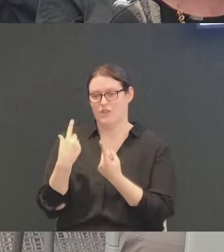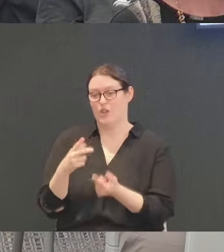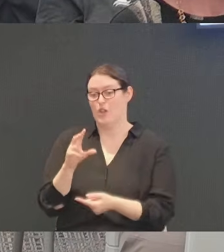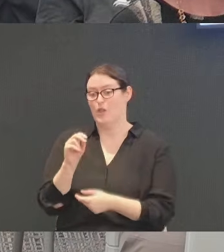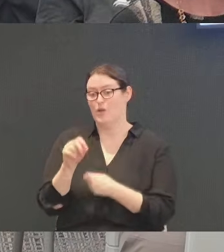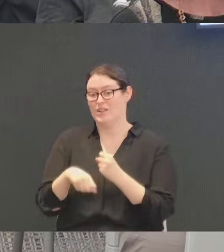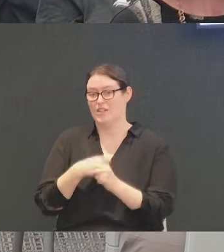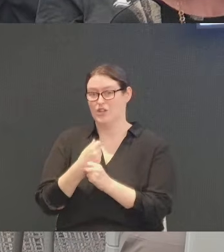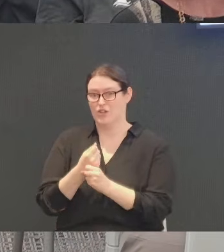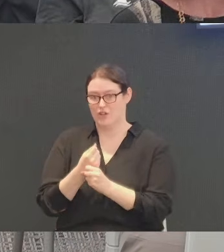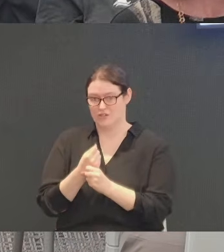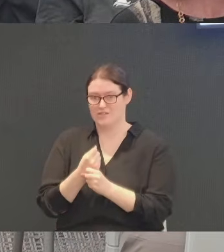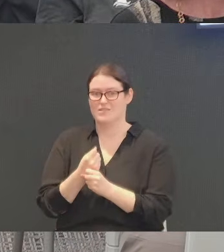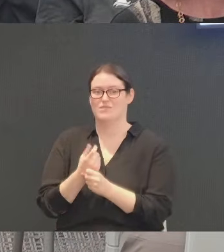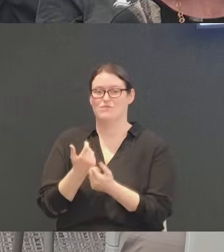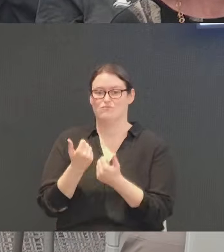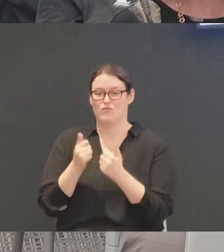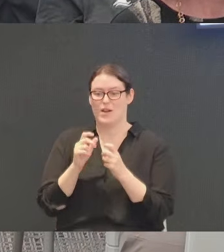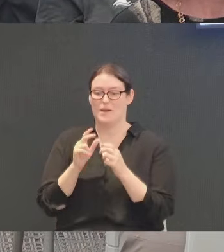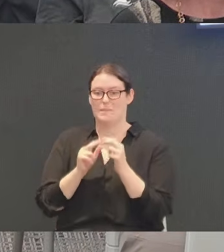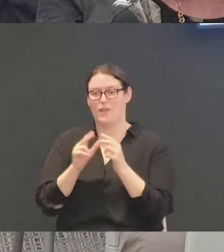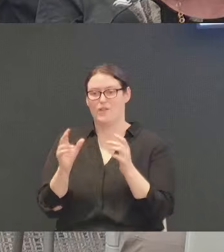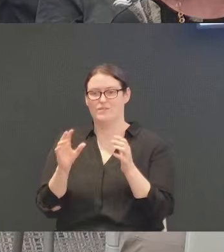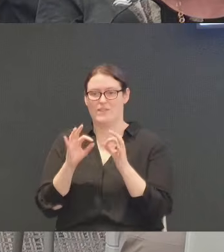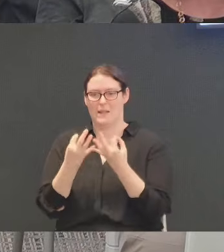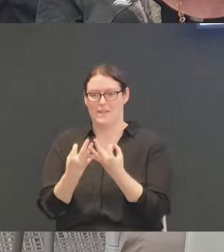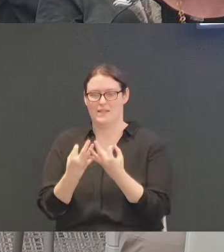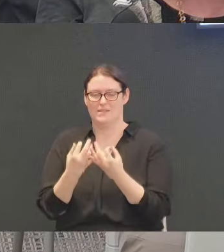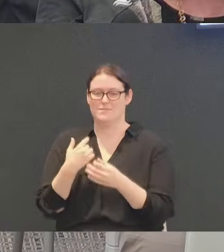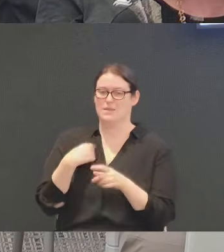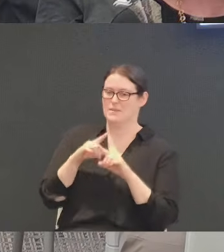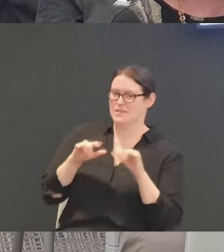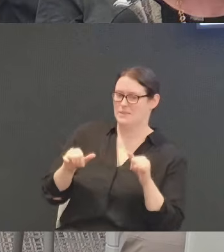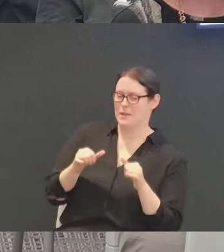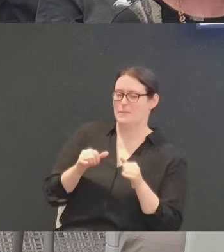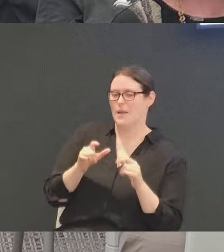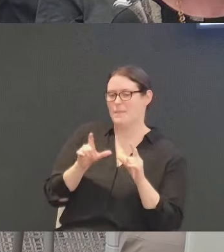face of child welfare and build families. I'm also a licensed independent social worker with 21 years